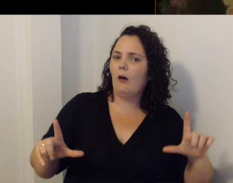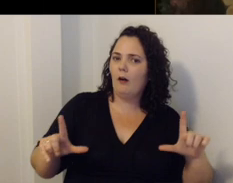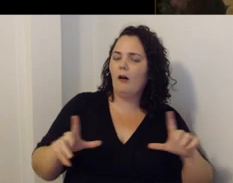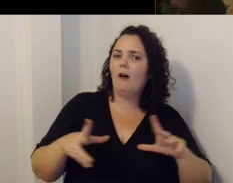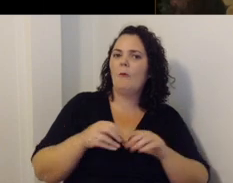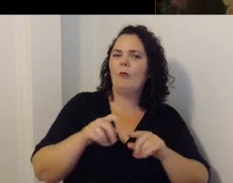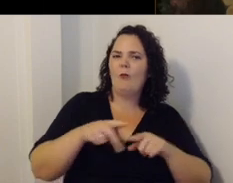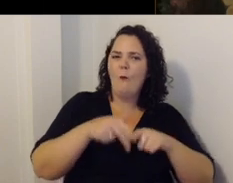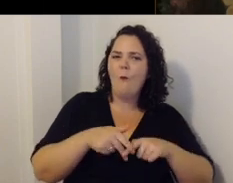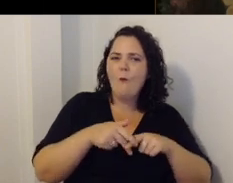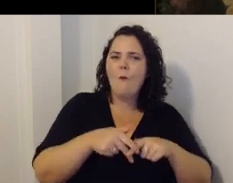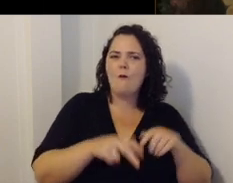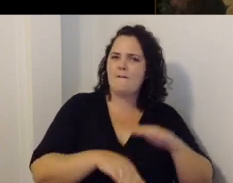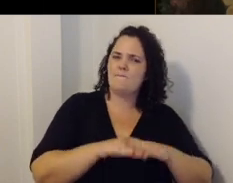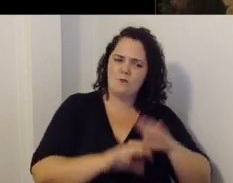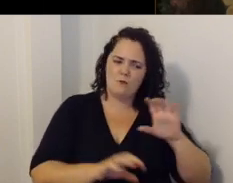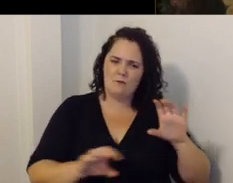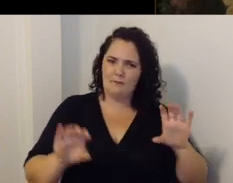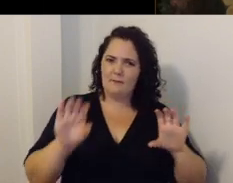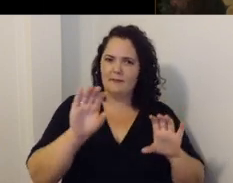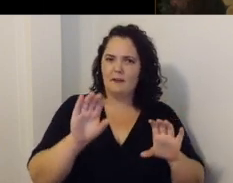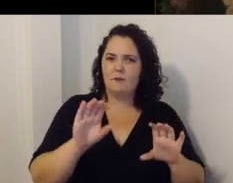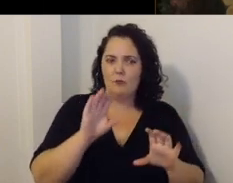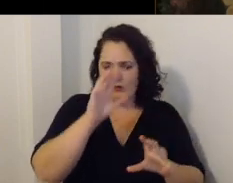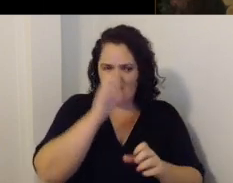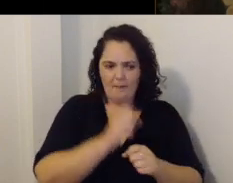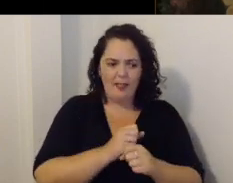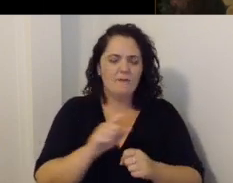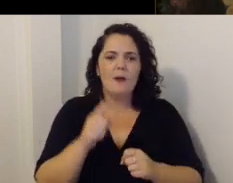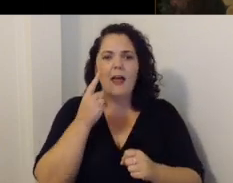in it and so I believe that Shannon's going to post a link to that you can look at it in the uh